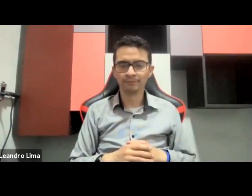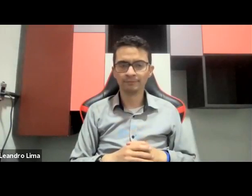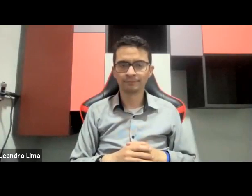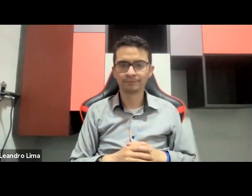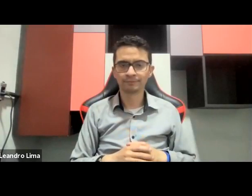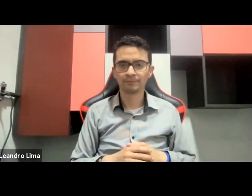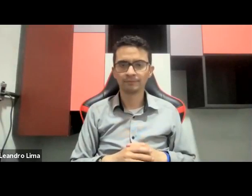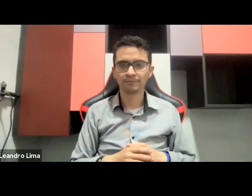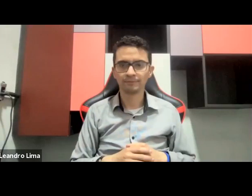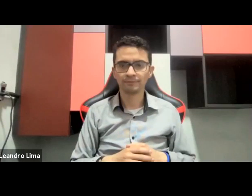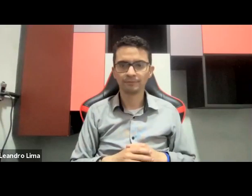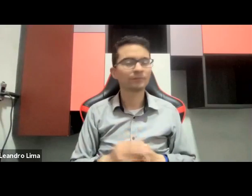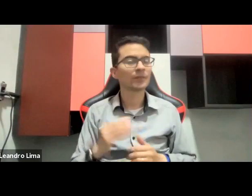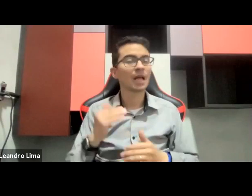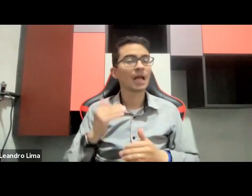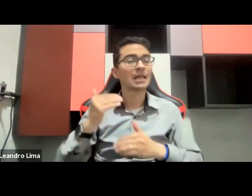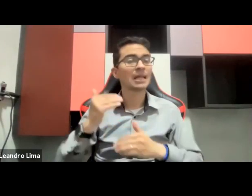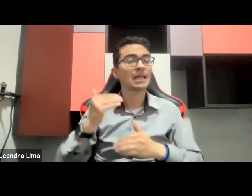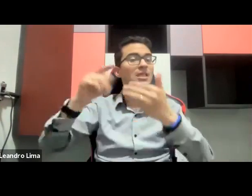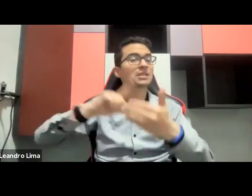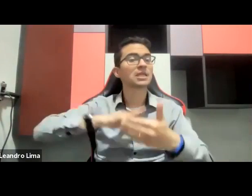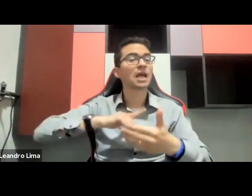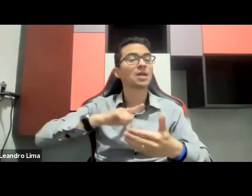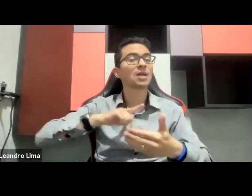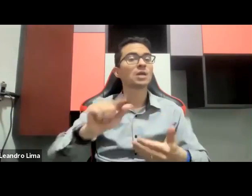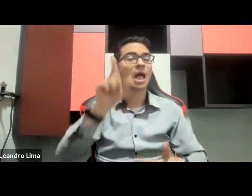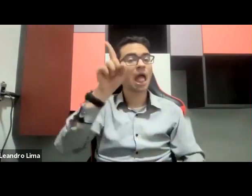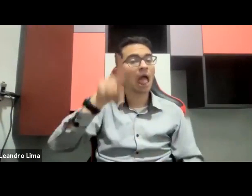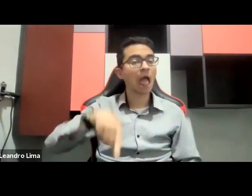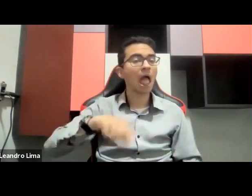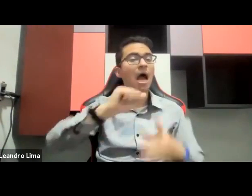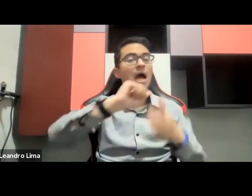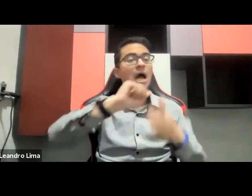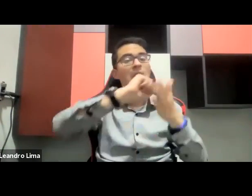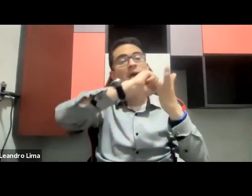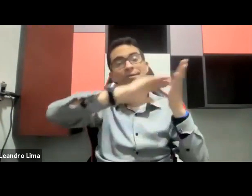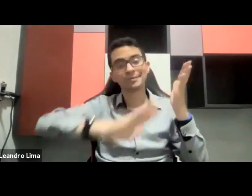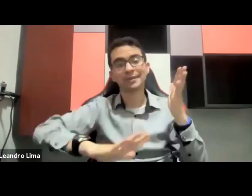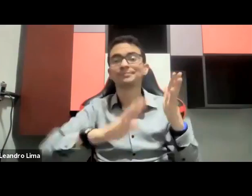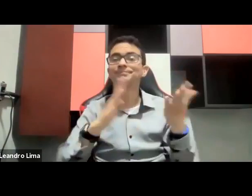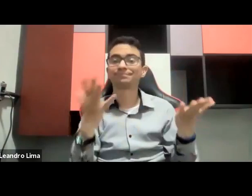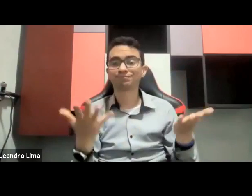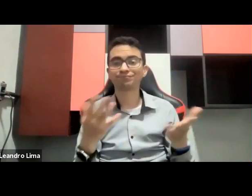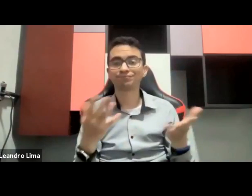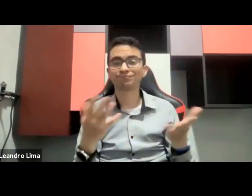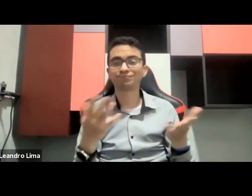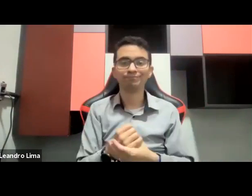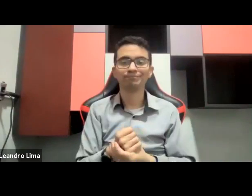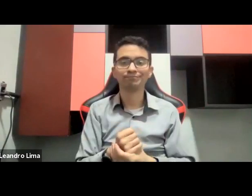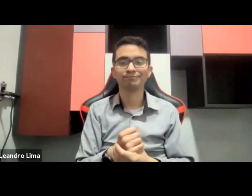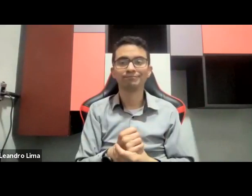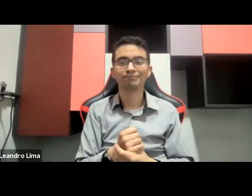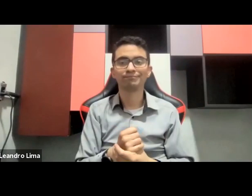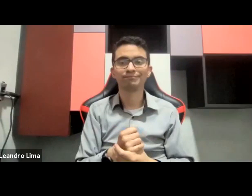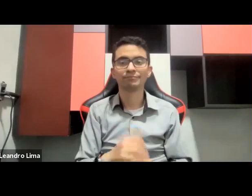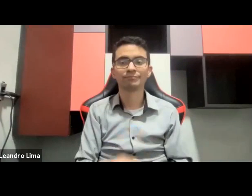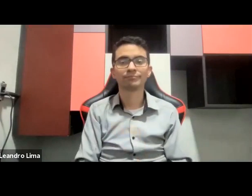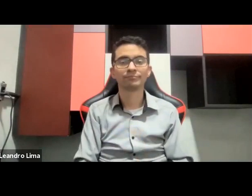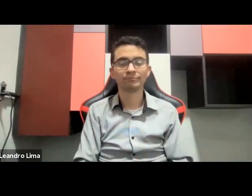or developmental activity. y, for instance in here y, for instance in hearing his drums y, for instance in hearing his drums for instance in hearing his drums. But this same idea